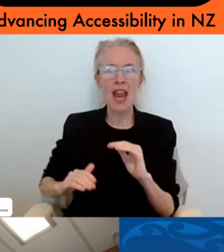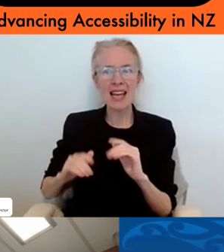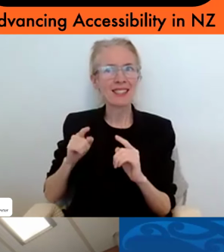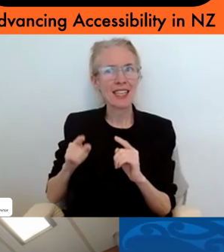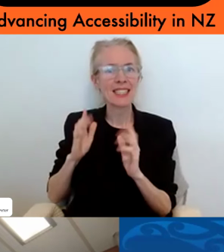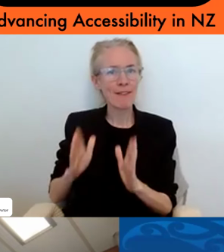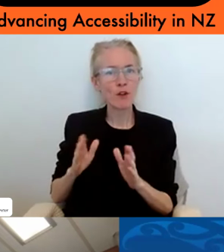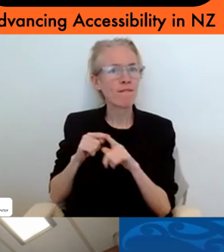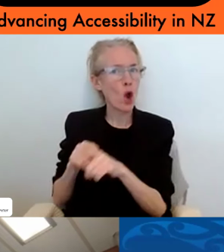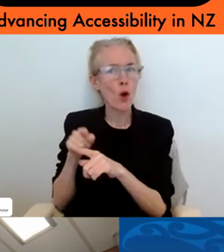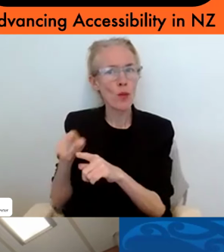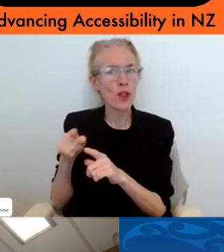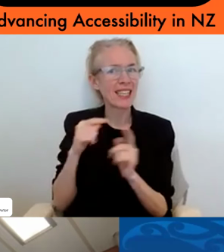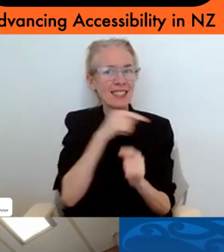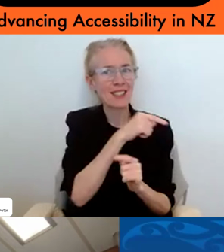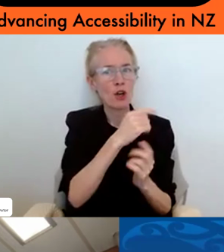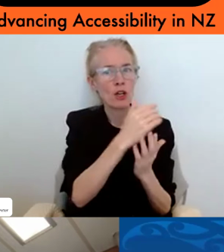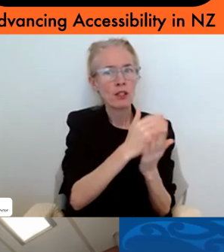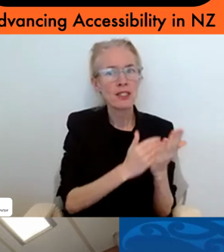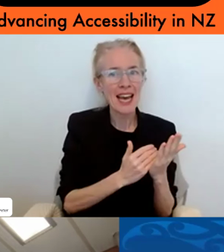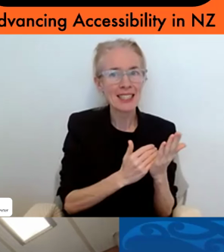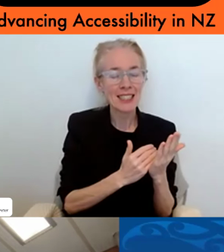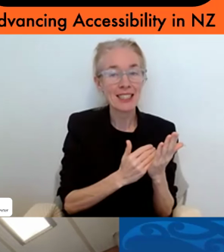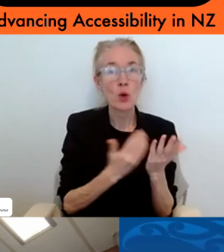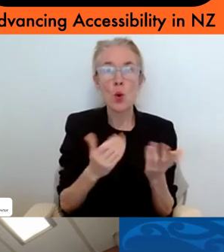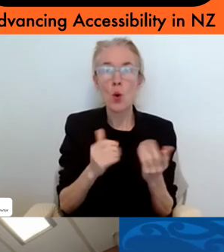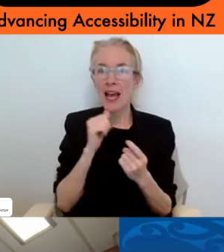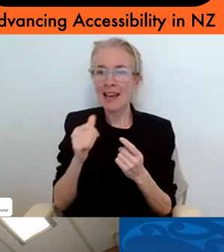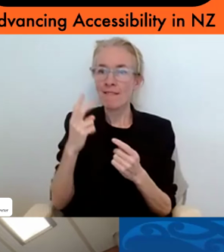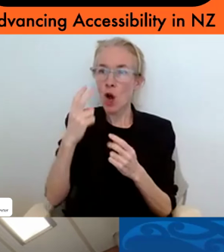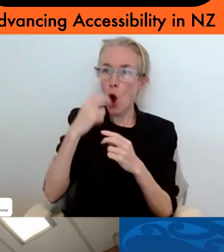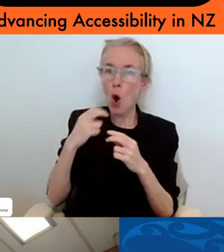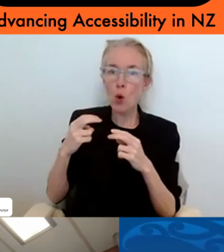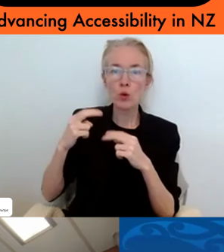the building is a heritage building, there are lots of loopholes around